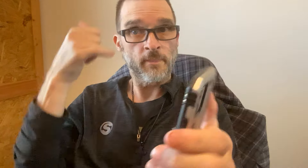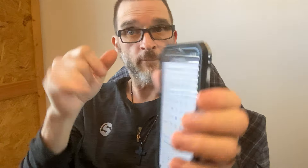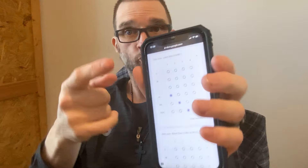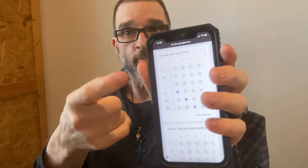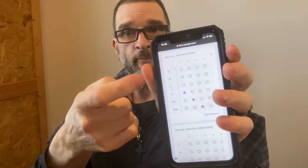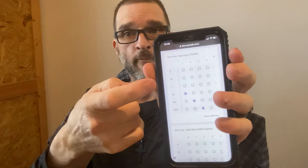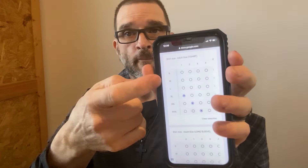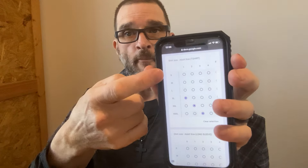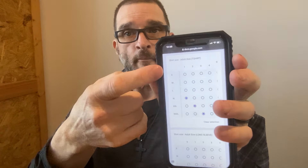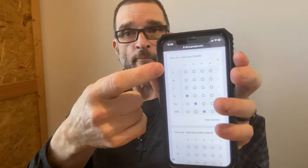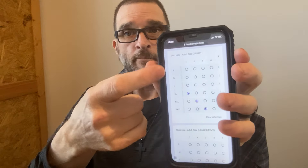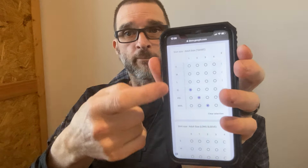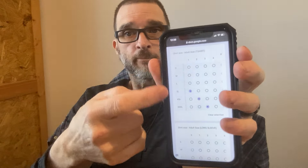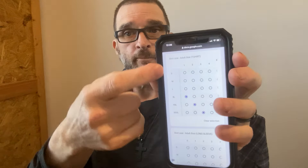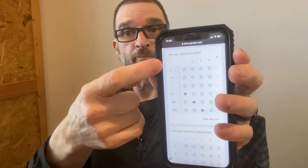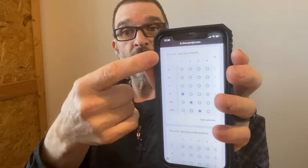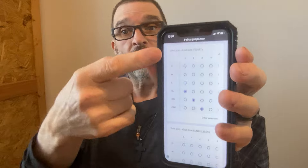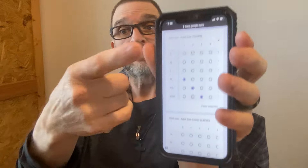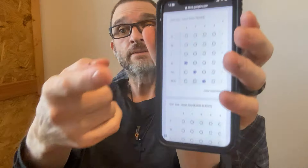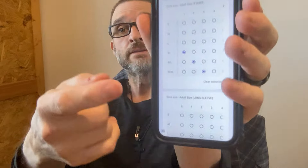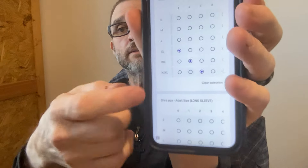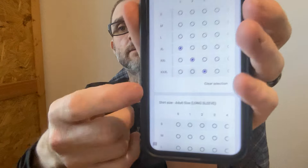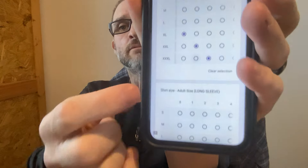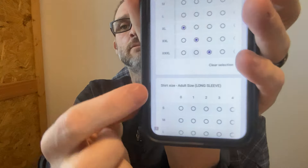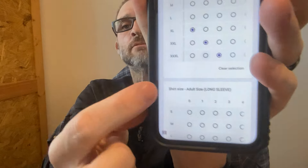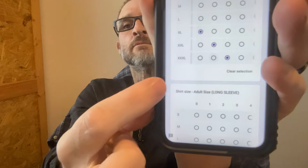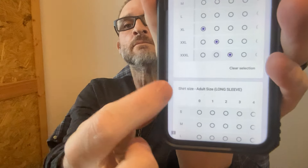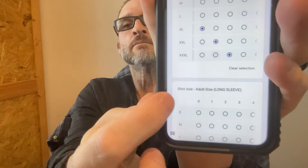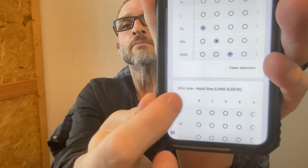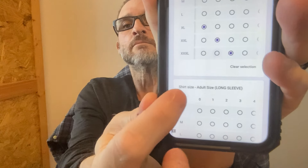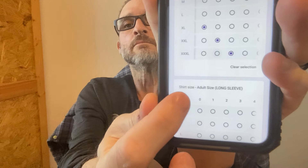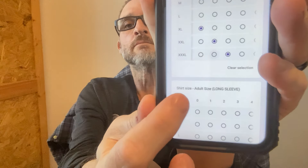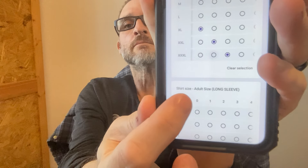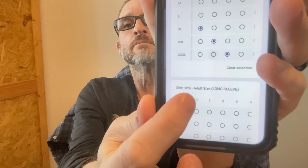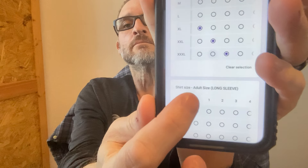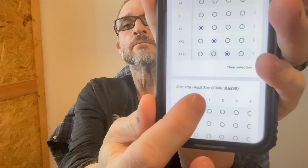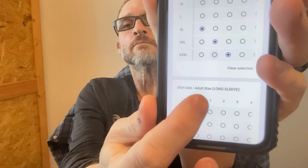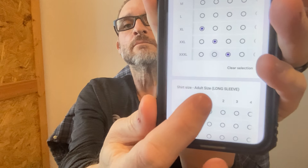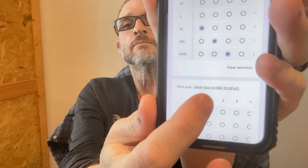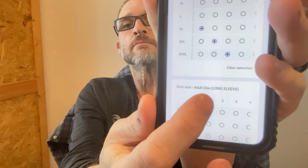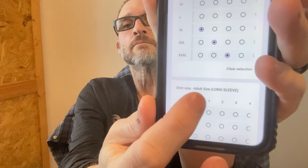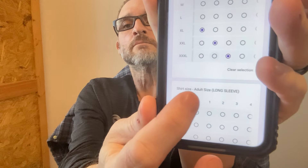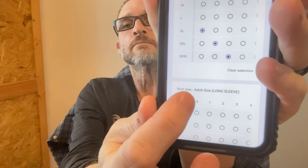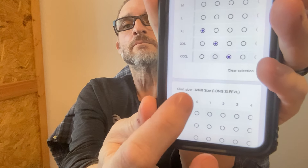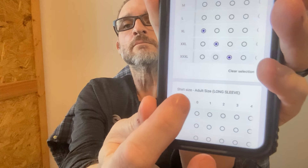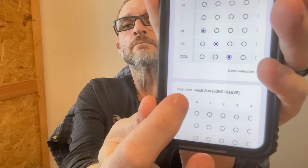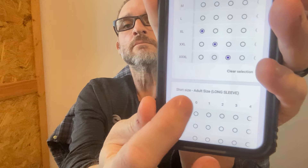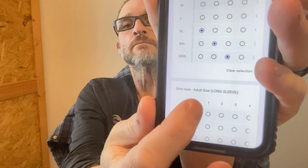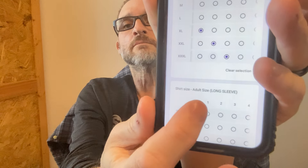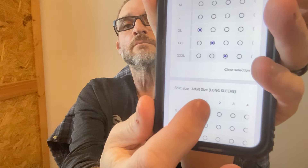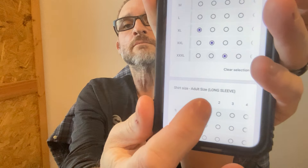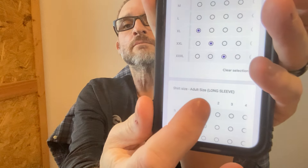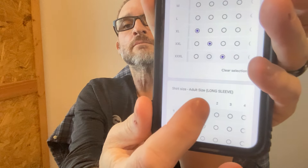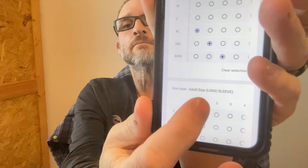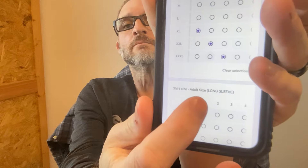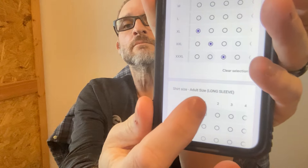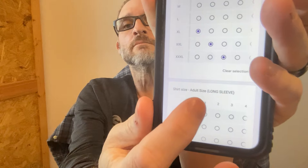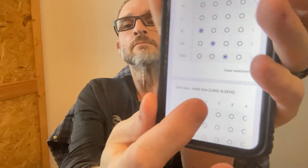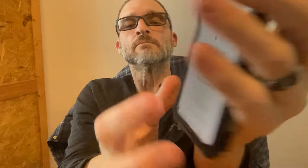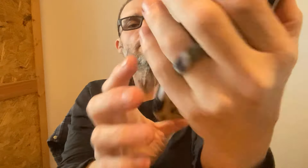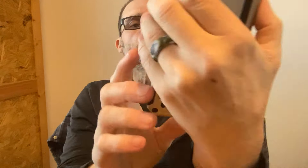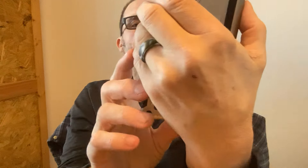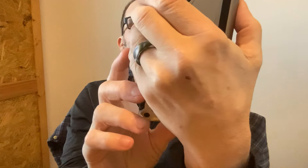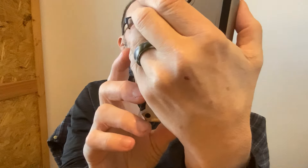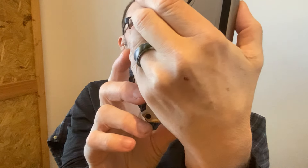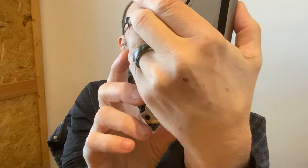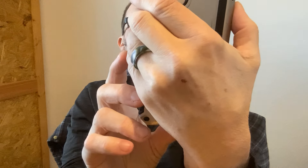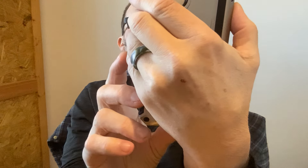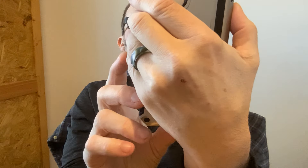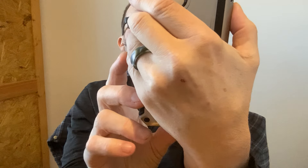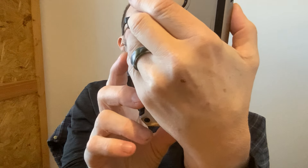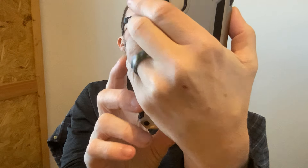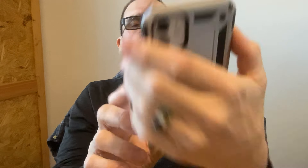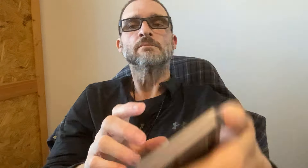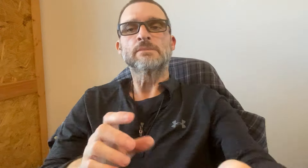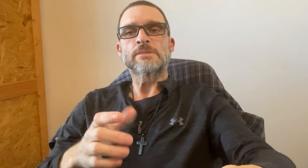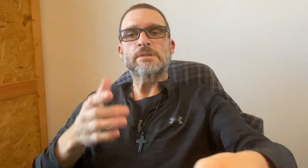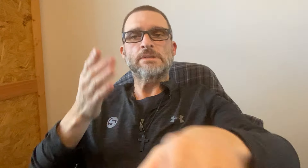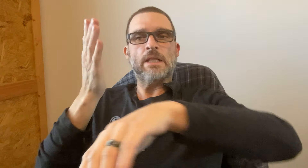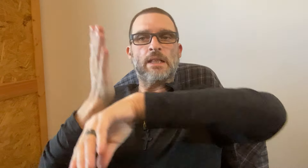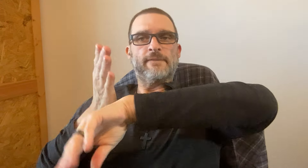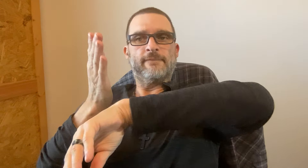That's for adult shirt size.